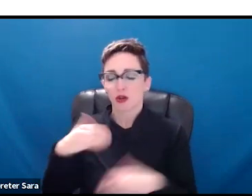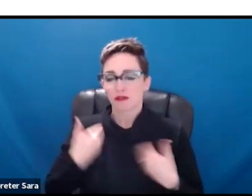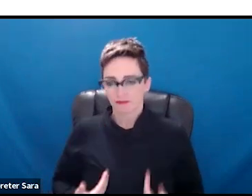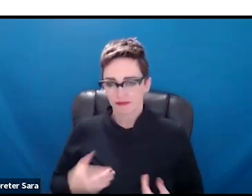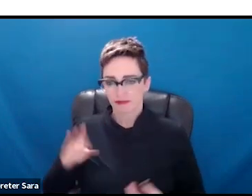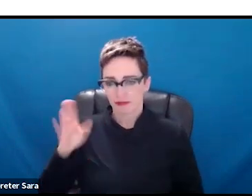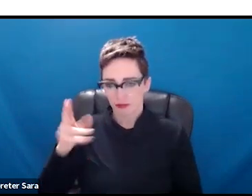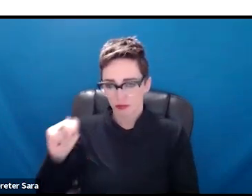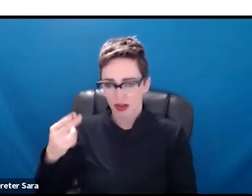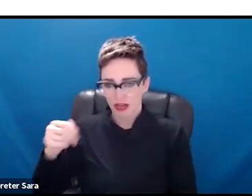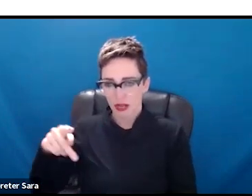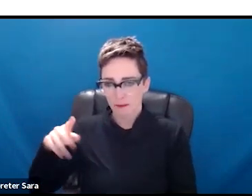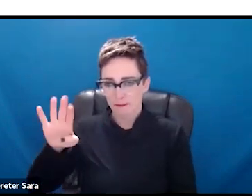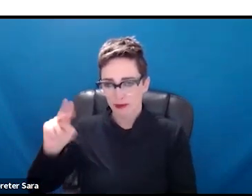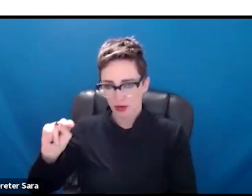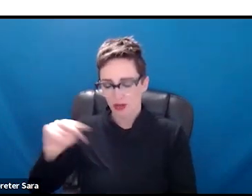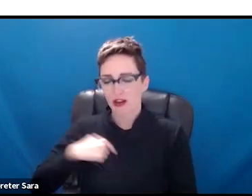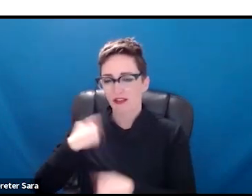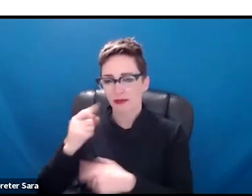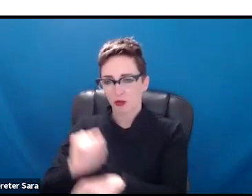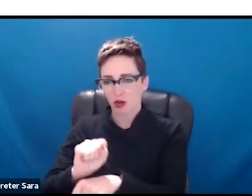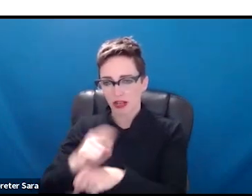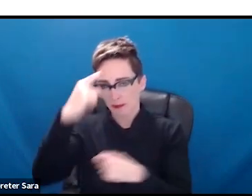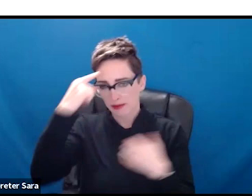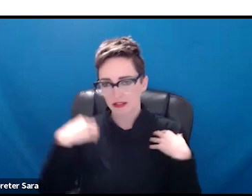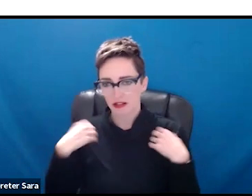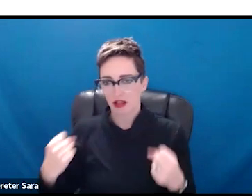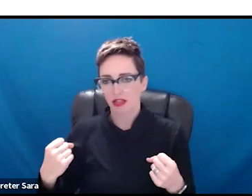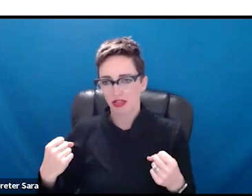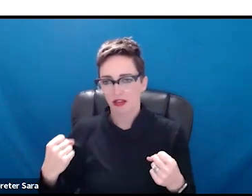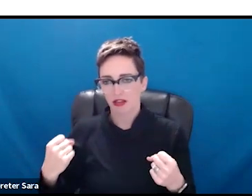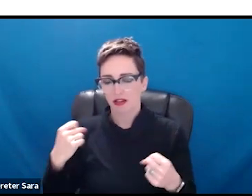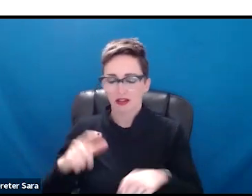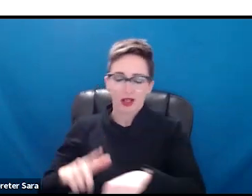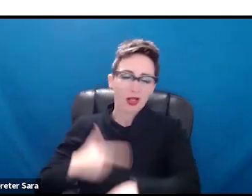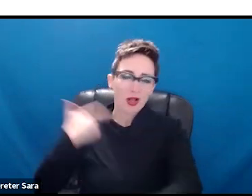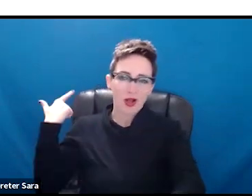I've been working in mental health for a long time.